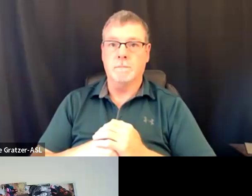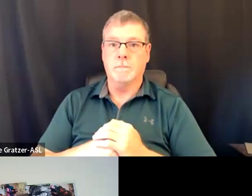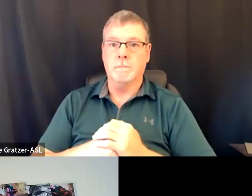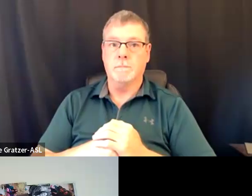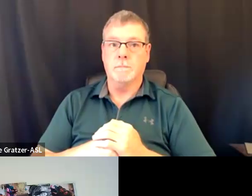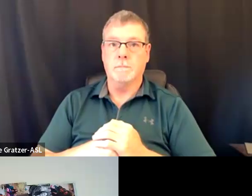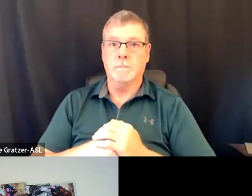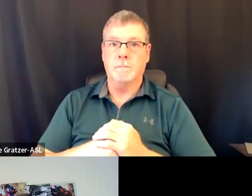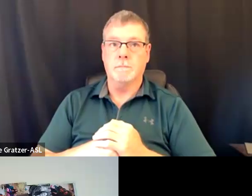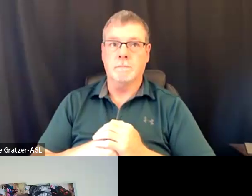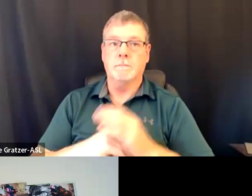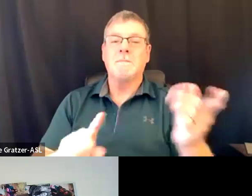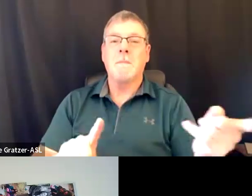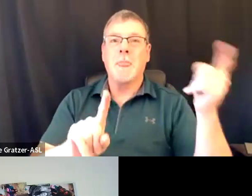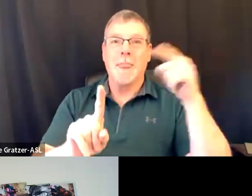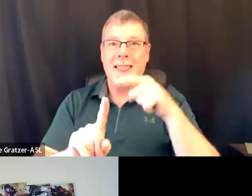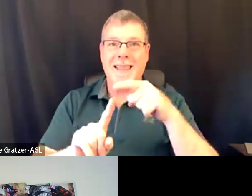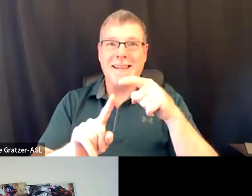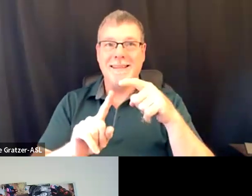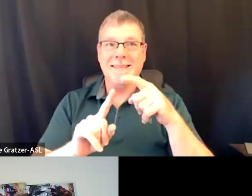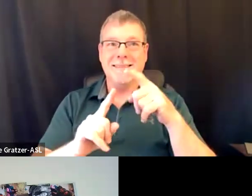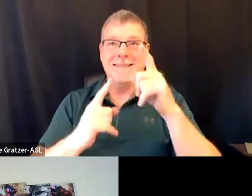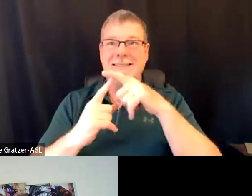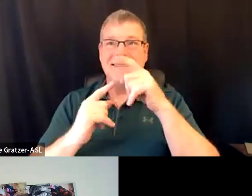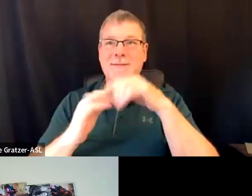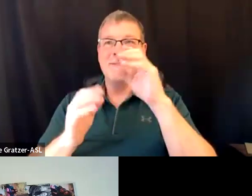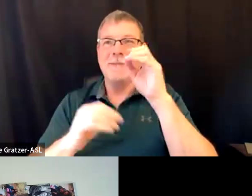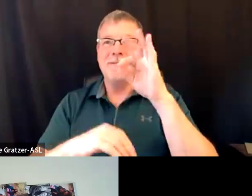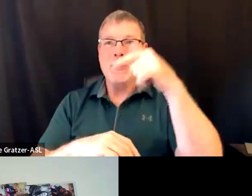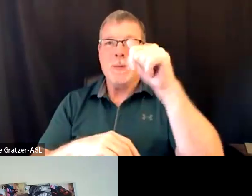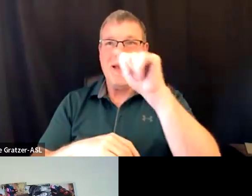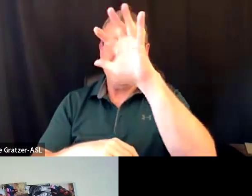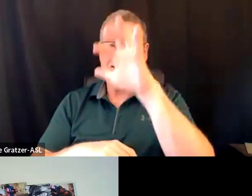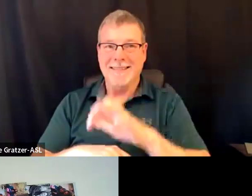All right. Going back to the top of this Q&A list. So it's a question about making sure